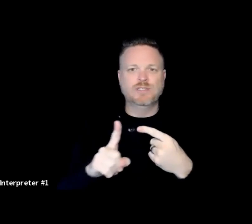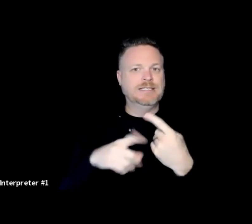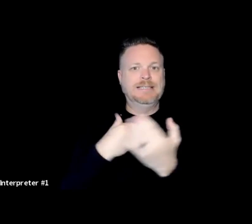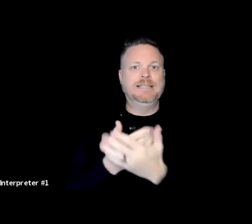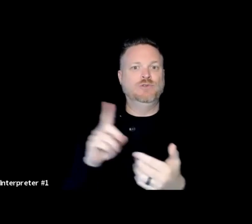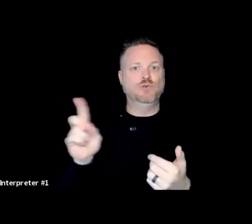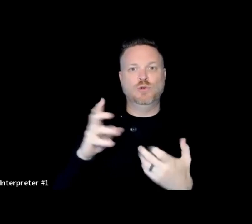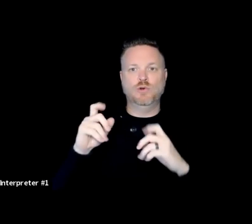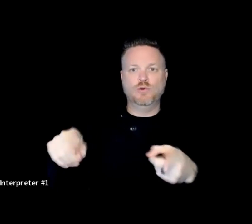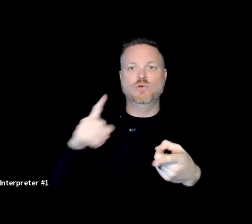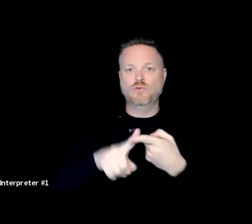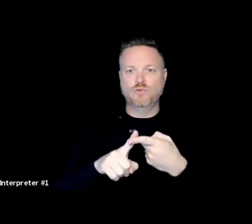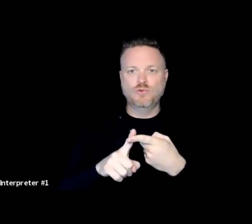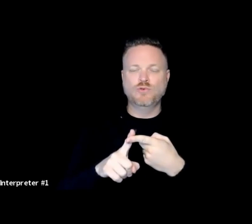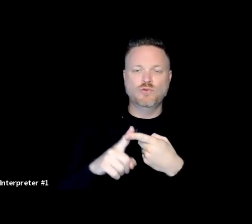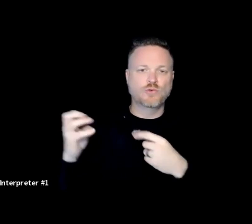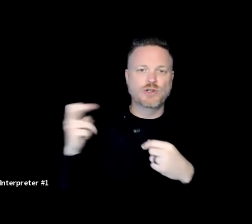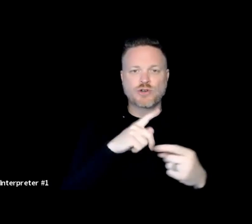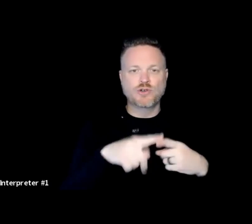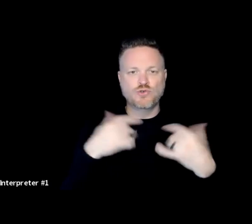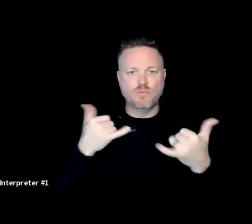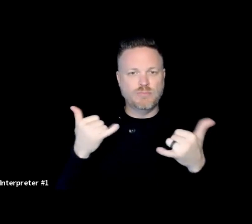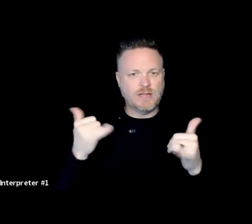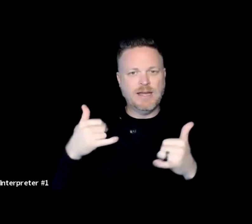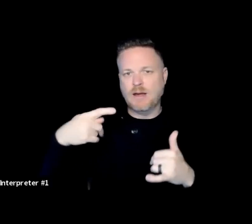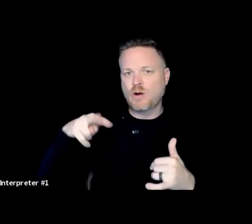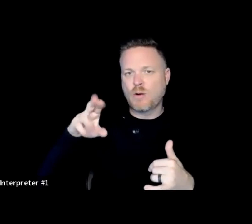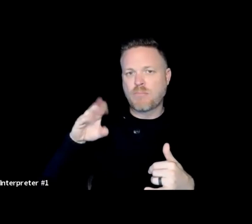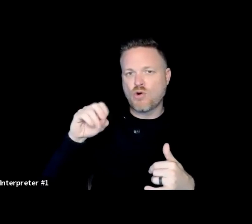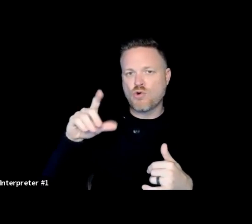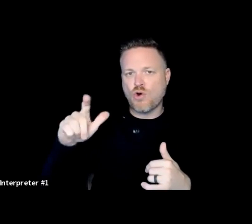Which was coverage return to play protocol for all young athletes.